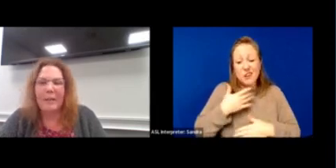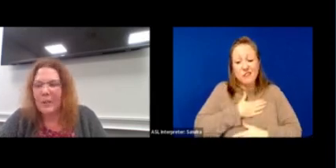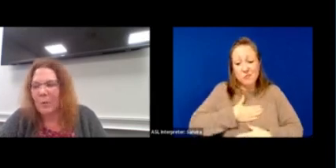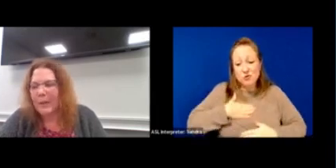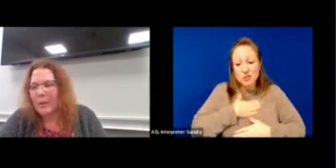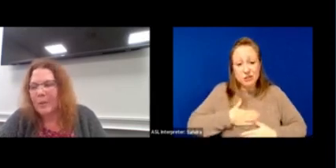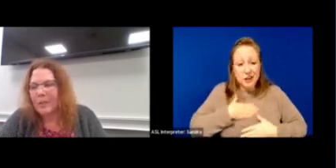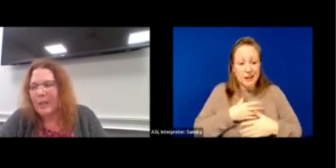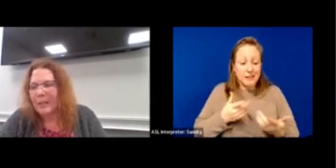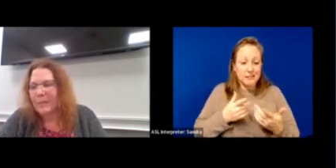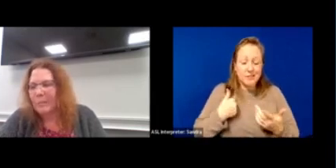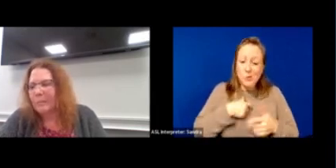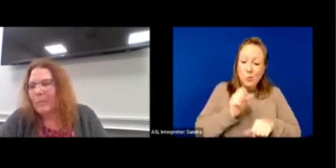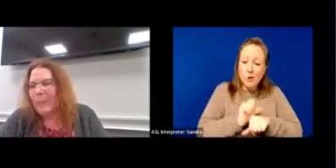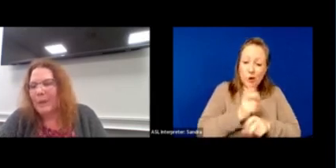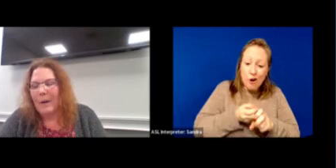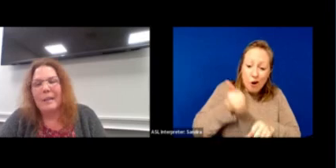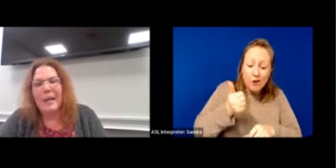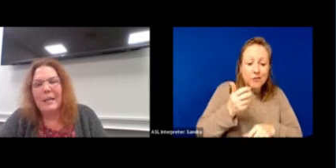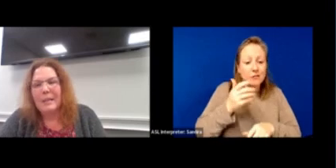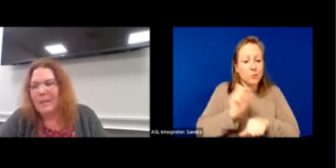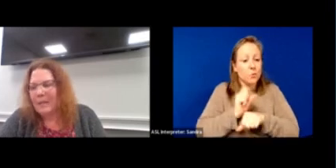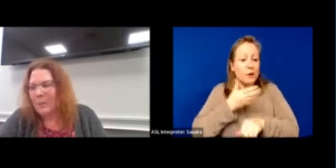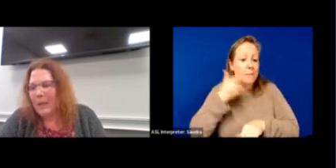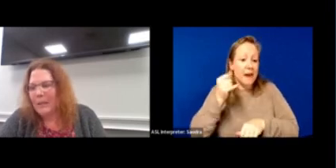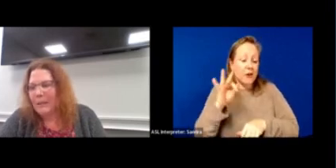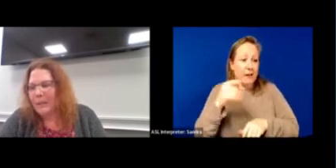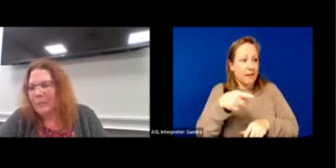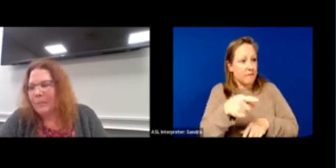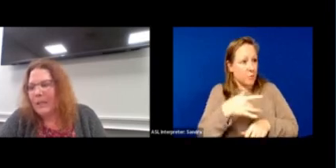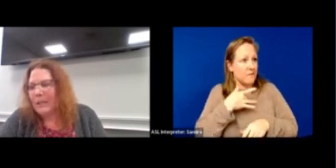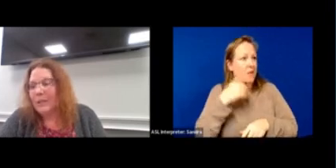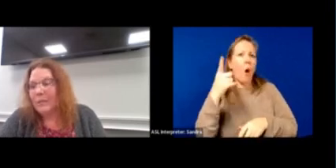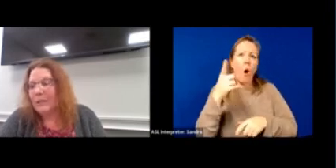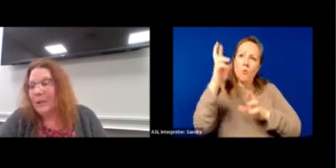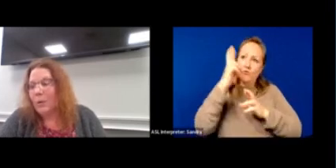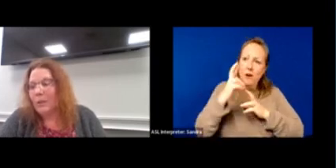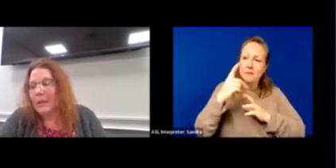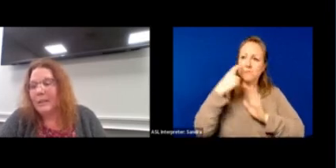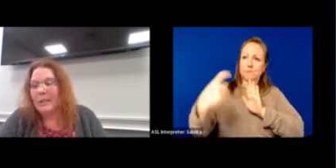areas where we are appreciated, and recognized and respected. And this directly correlates to